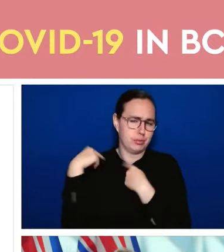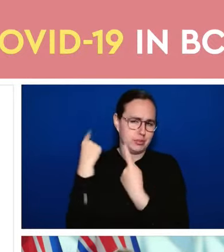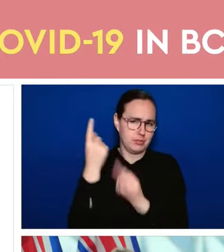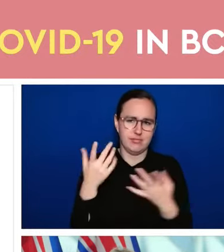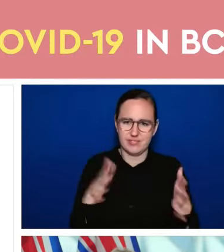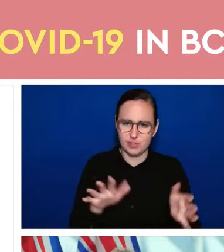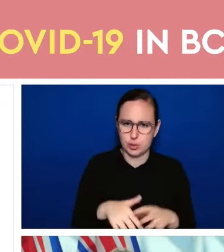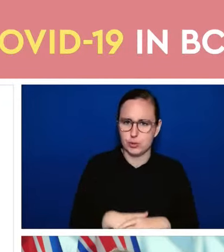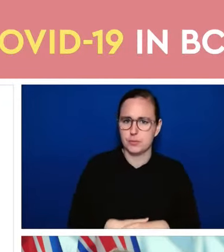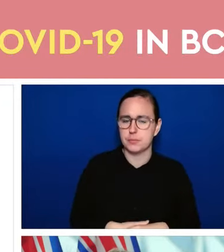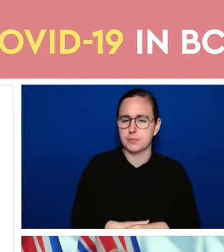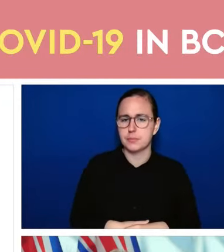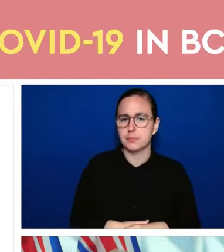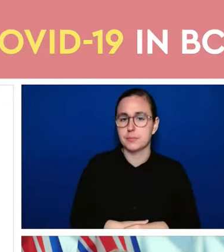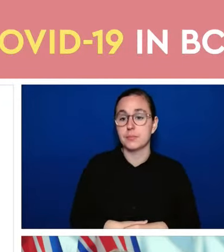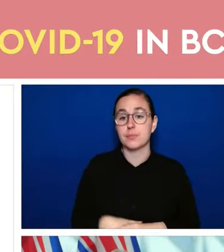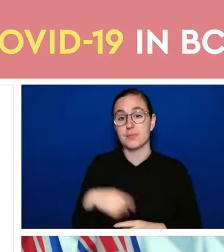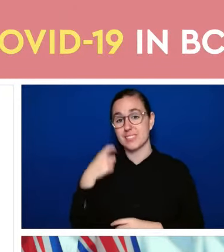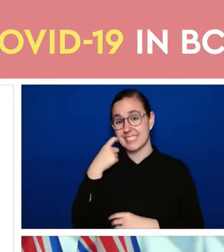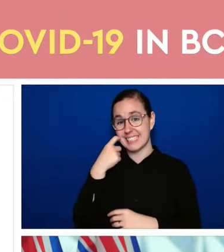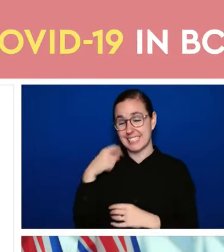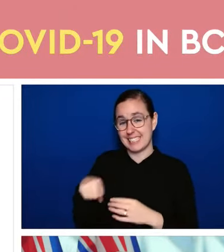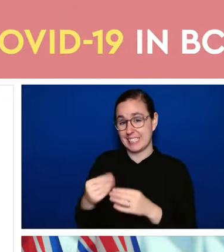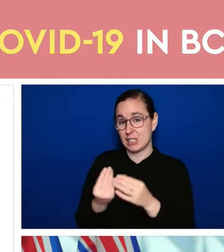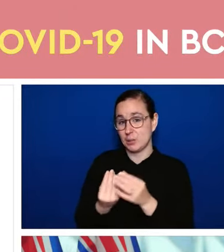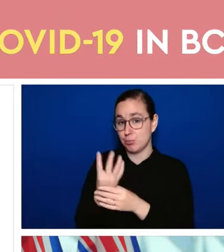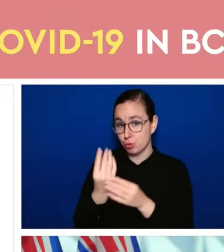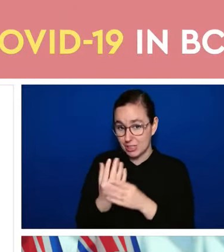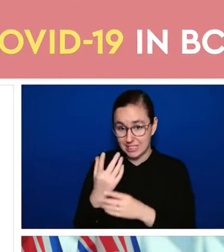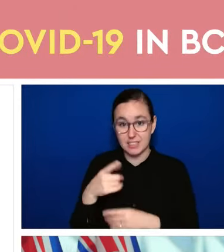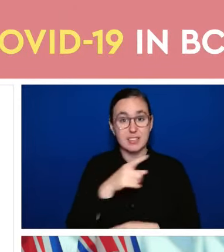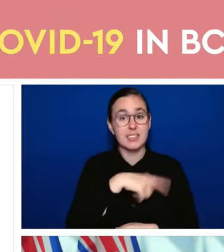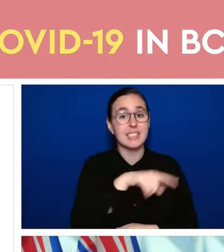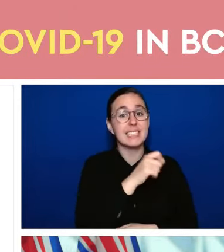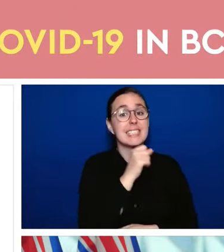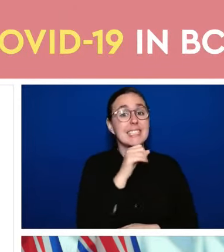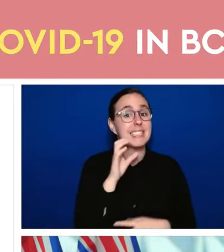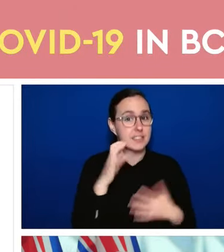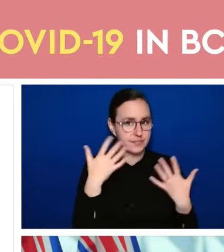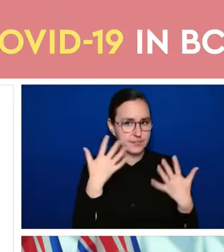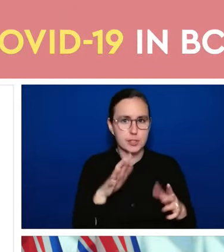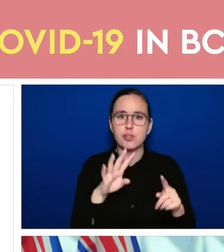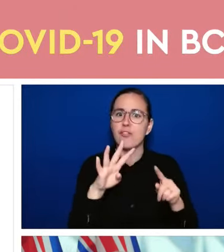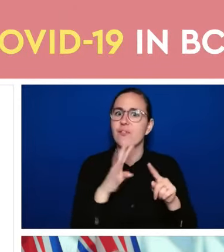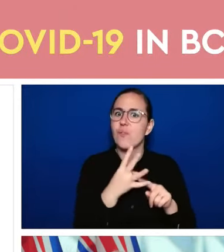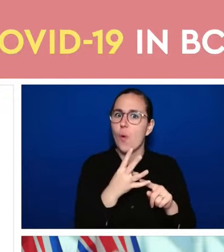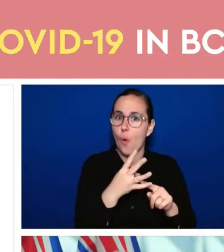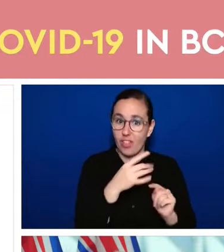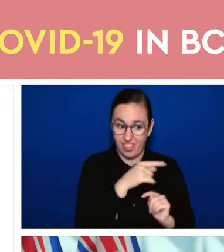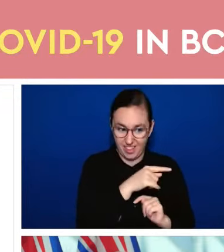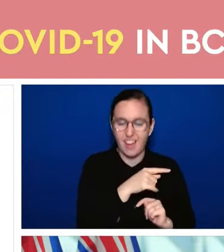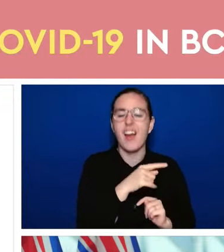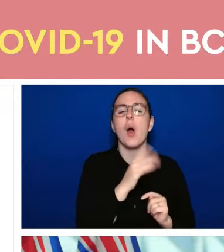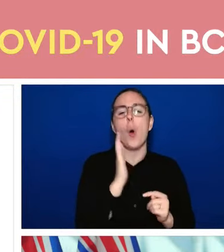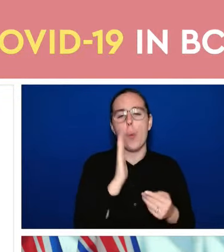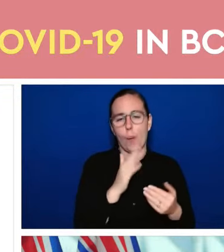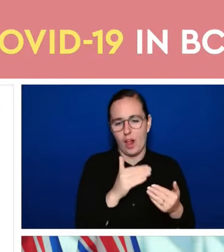available. For another dose very soon now. L. as well we've been